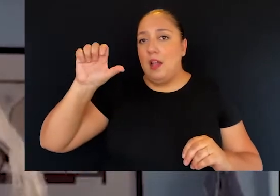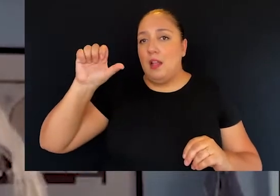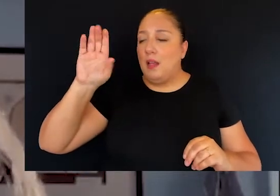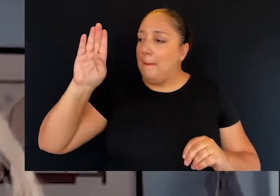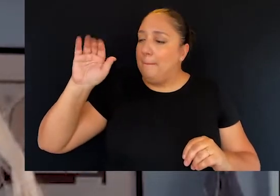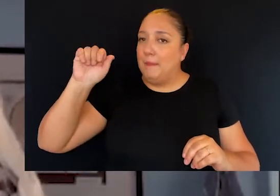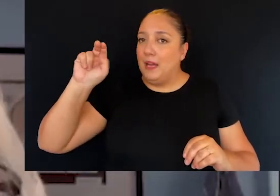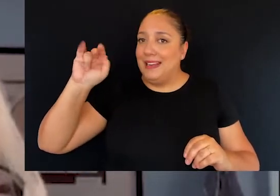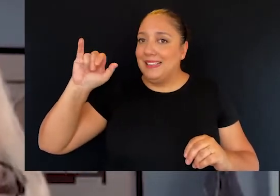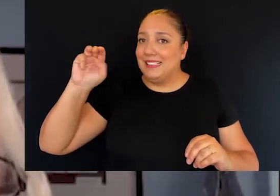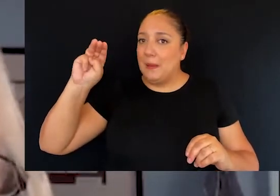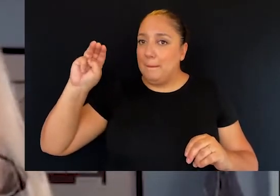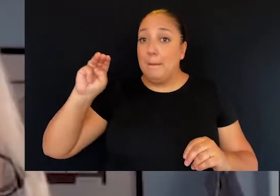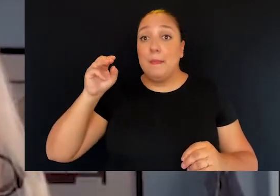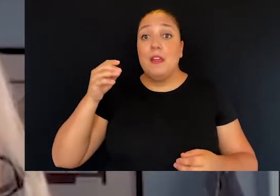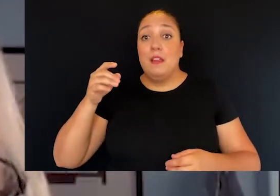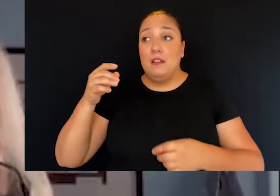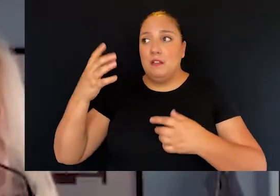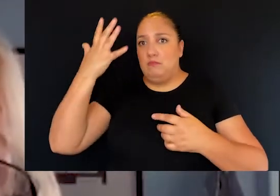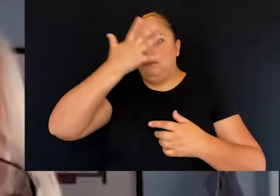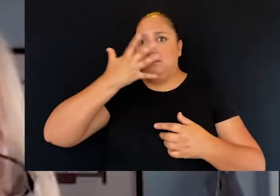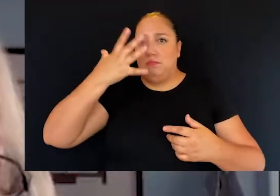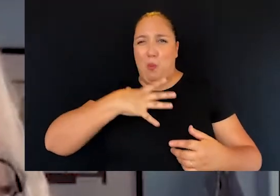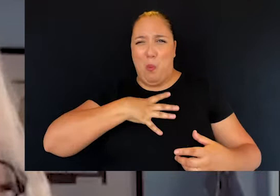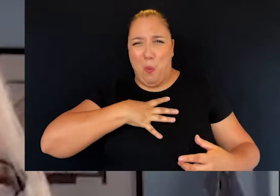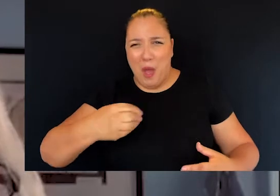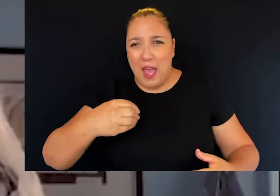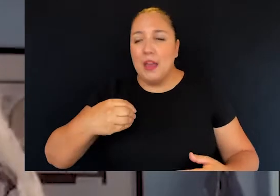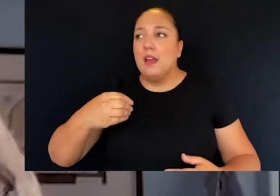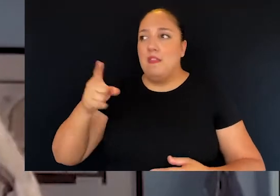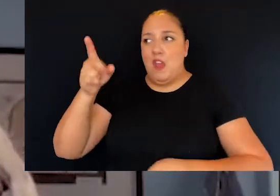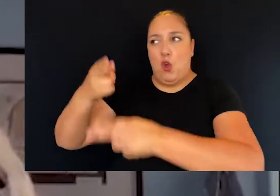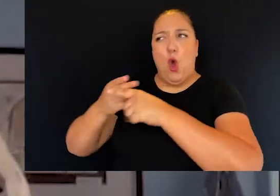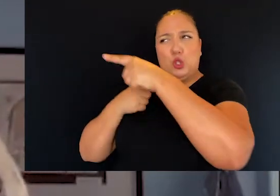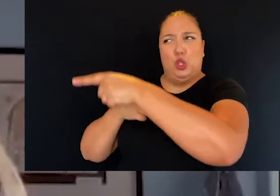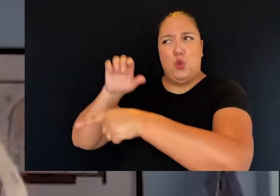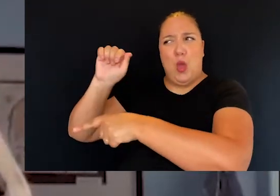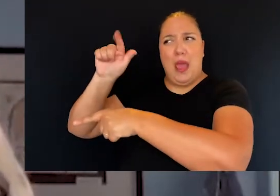they'll call them an "albino". I personally have very many friends that have albinism